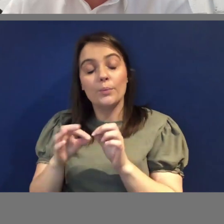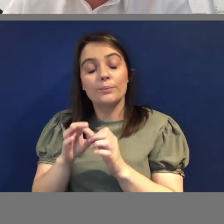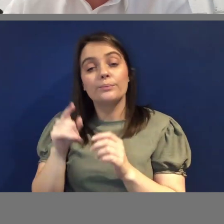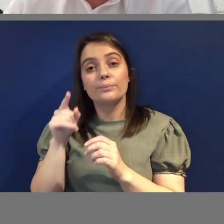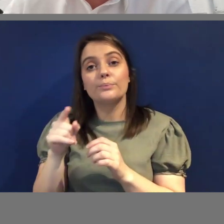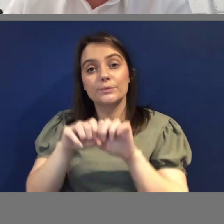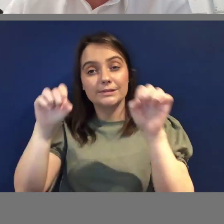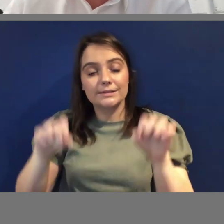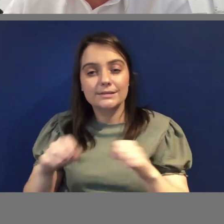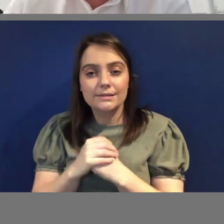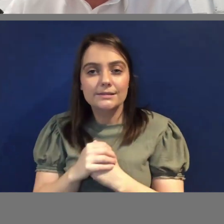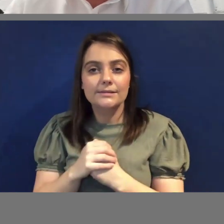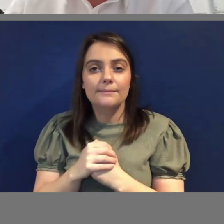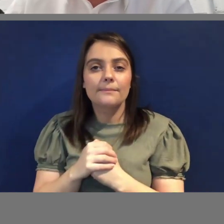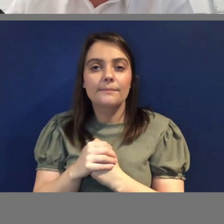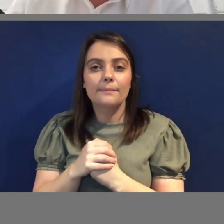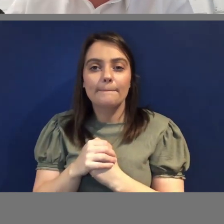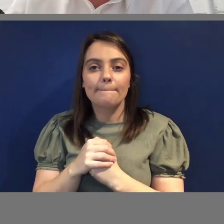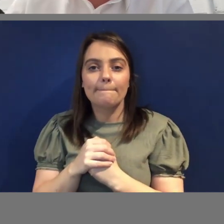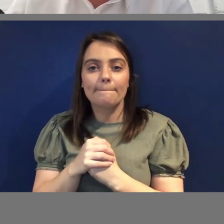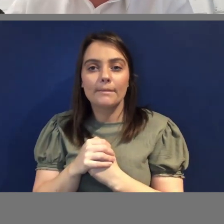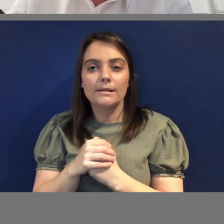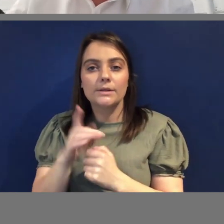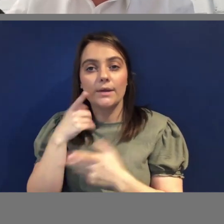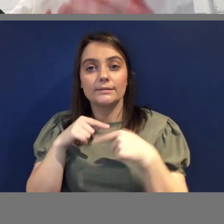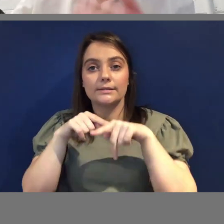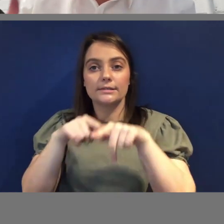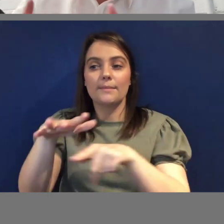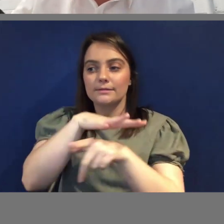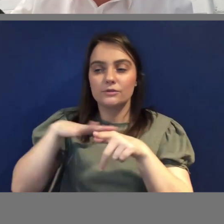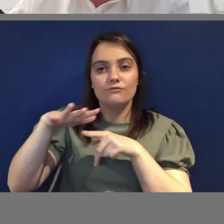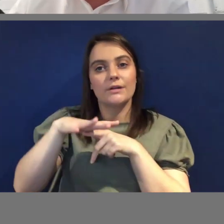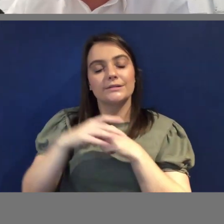surroundings which they're located so consider the so we're talking about a diverse range of